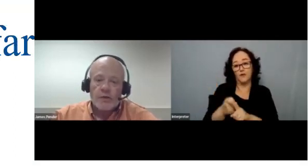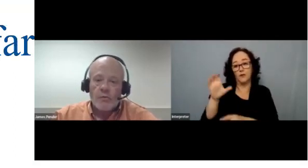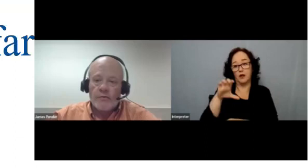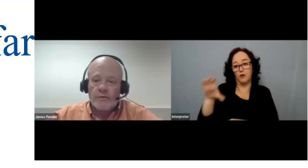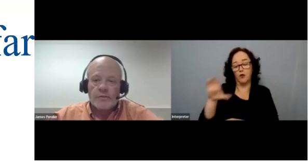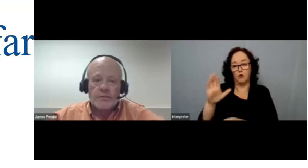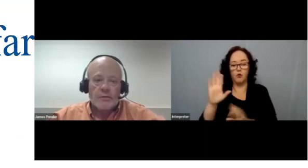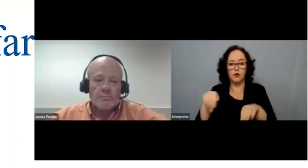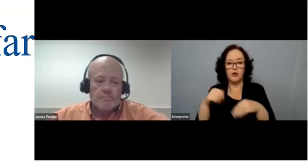of the child welfare system.